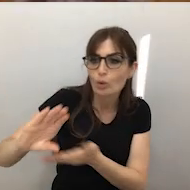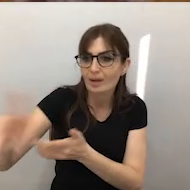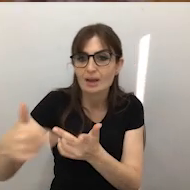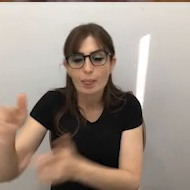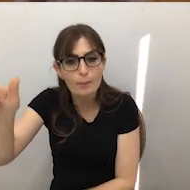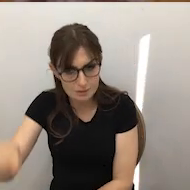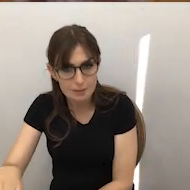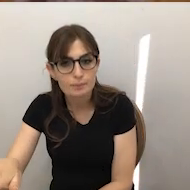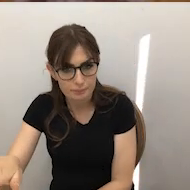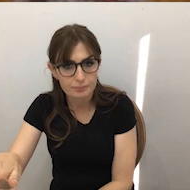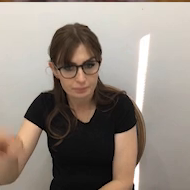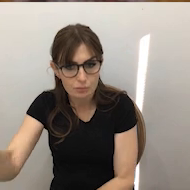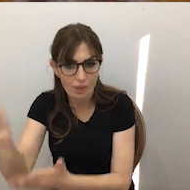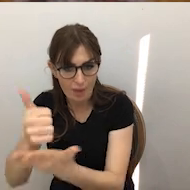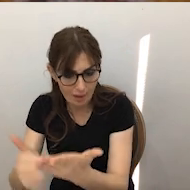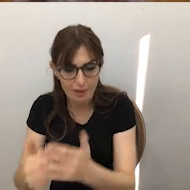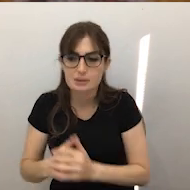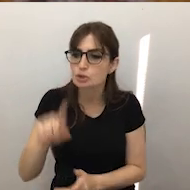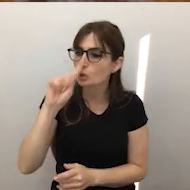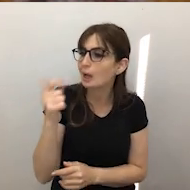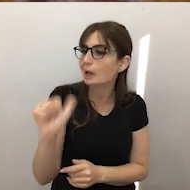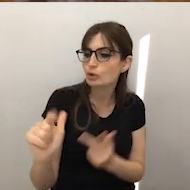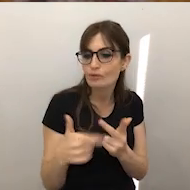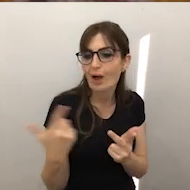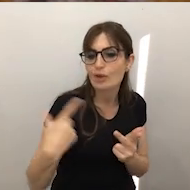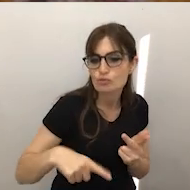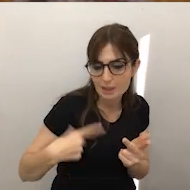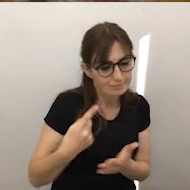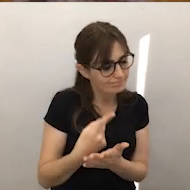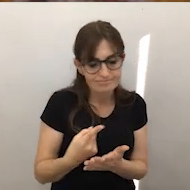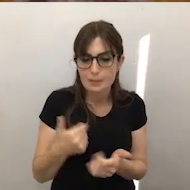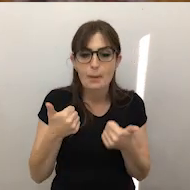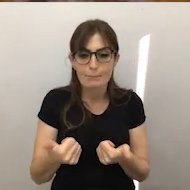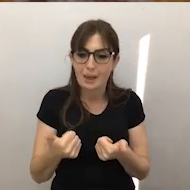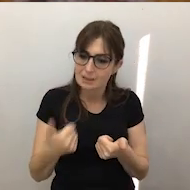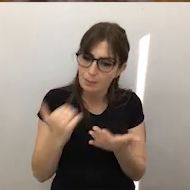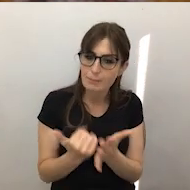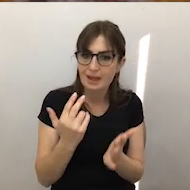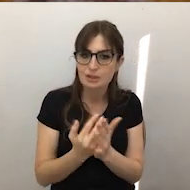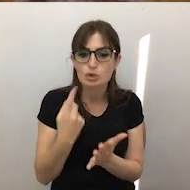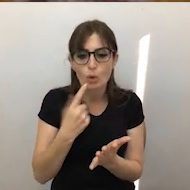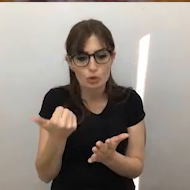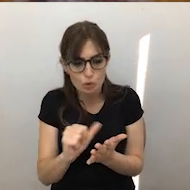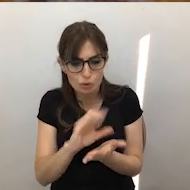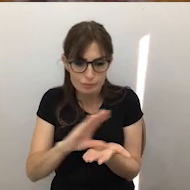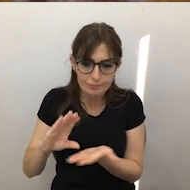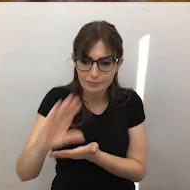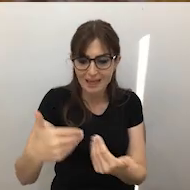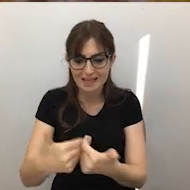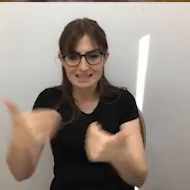In these cases, the funds are not available to be used for other purposes. It is best practise to recognise these funds in a separate reserve so